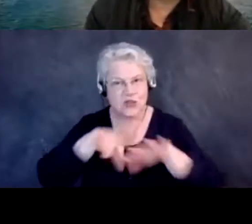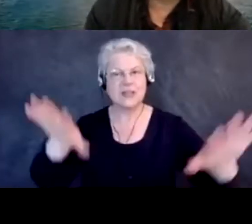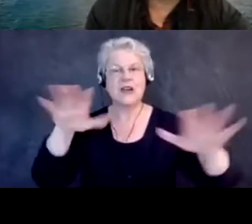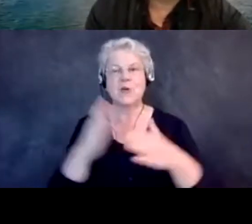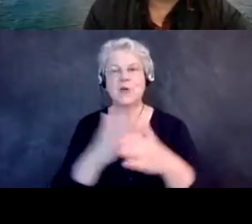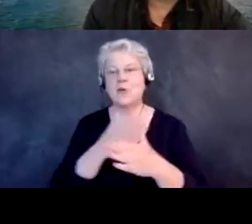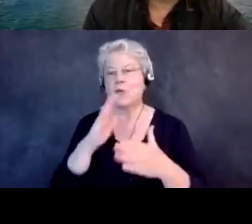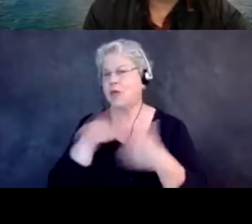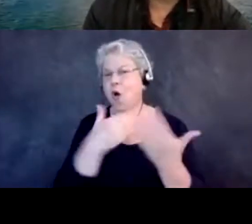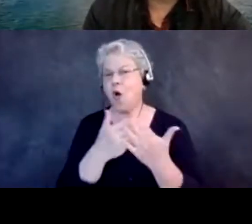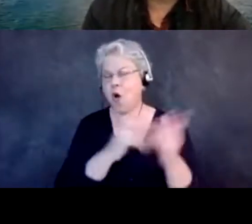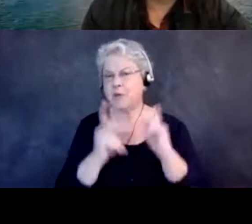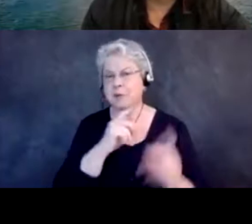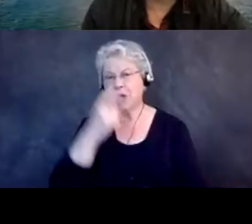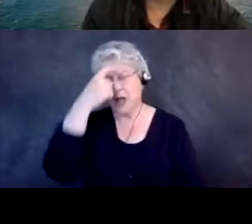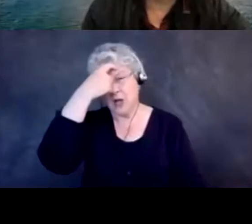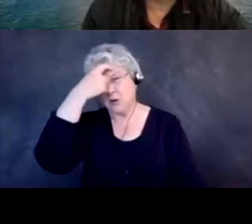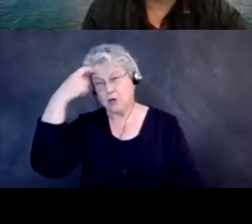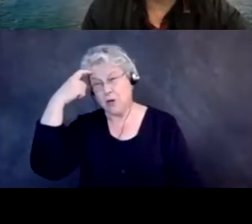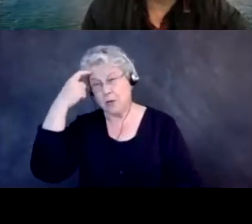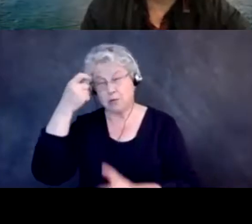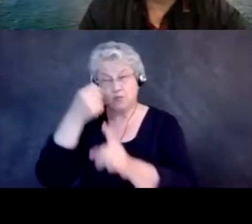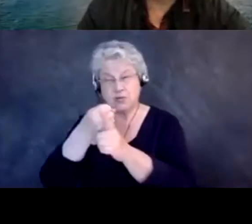and people won't open up and share their knowledge to just anybody.